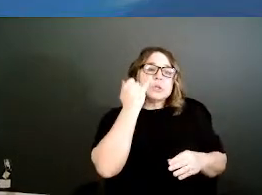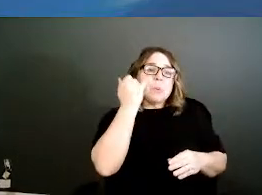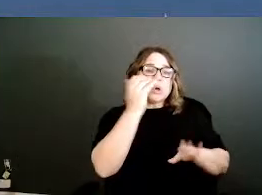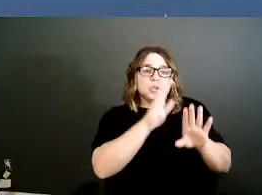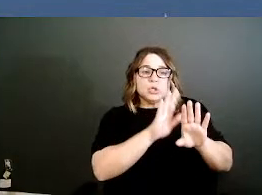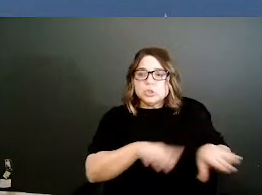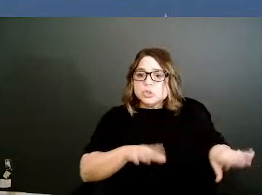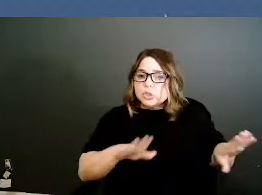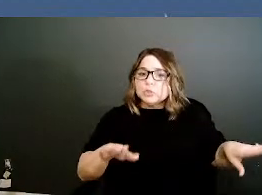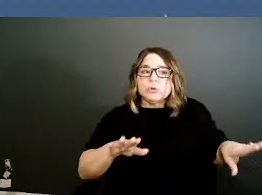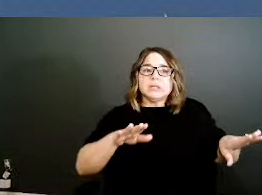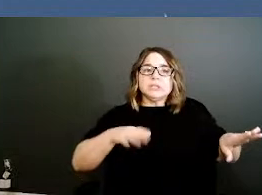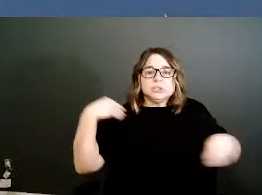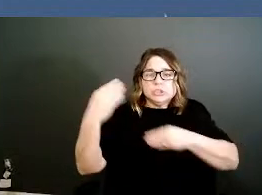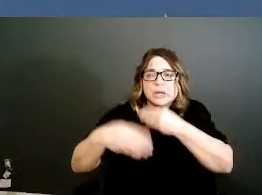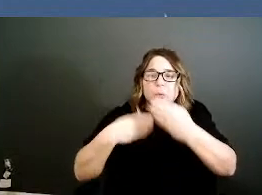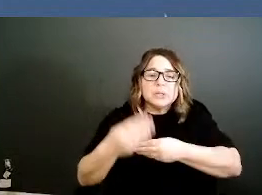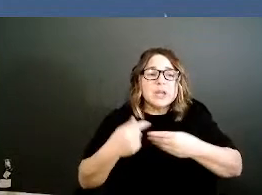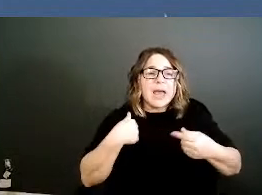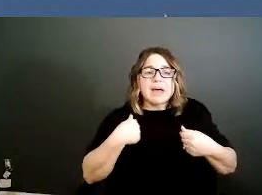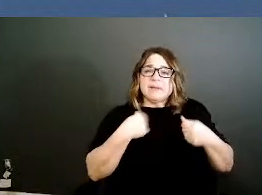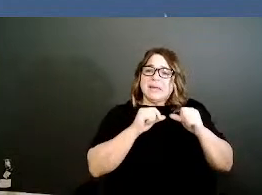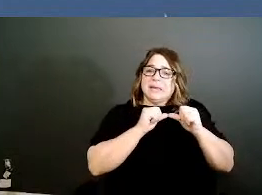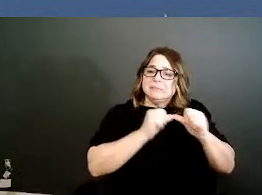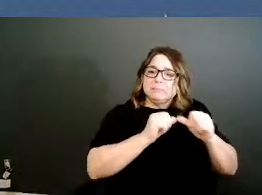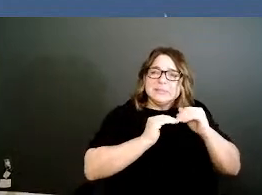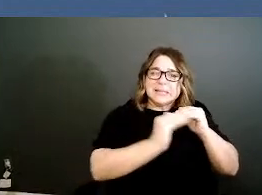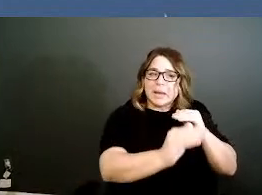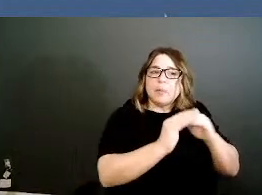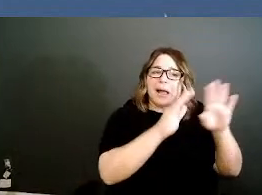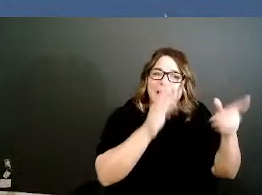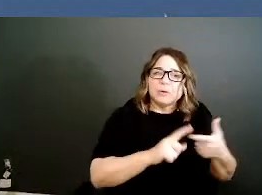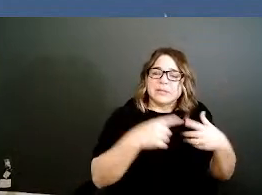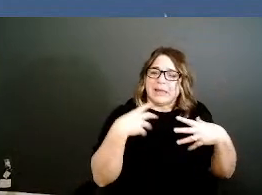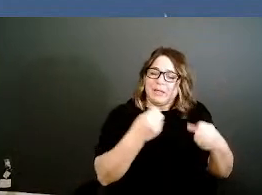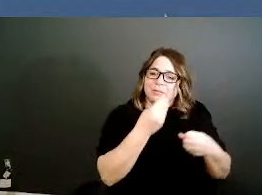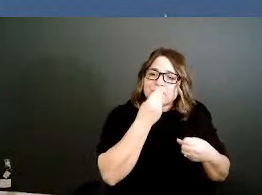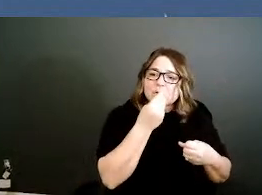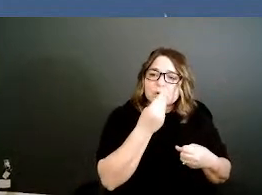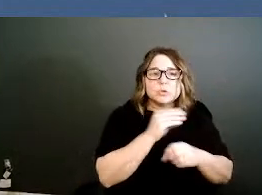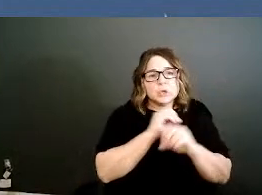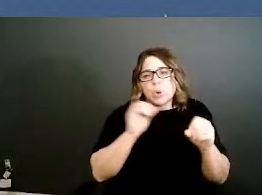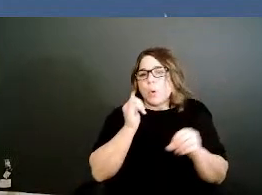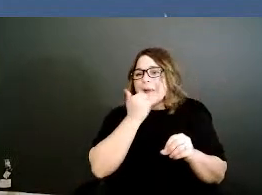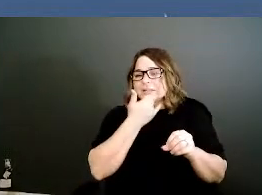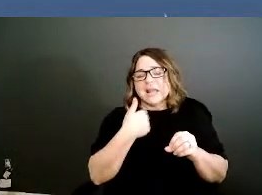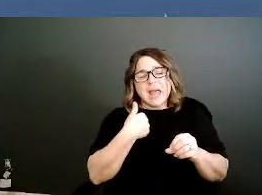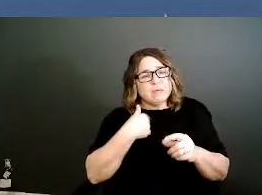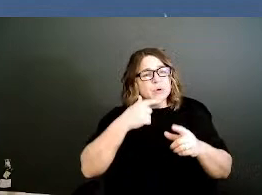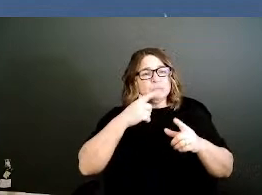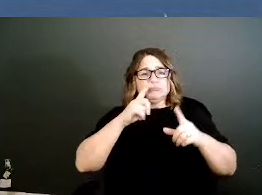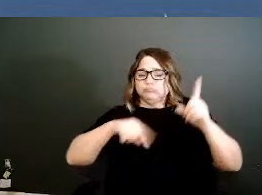WE LITERALLY PUT OUR MONEY INTO WIDENING THE GAP OF THE THAT'S WHAT THIS BUDGET IS DOING. THE DECISION TO INCREASE THE POLICE FUNDING DOESN'T